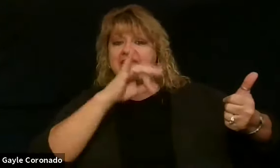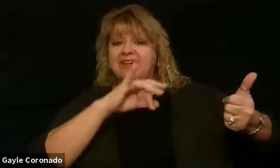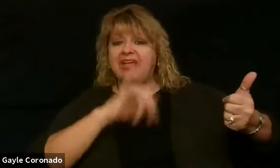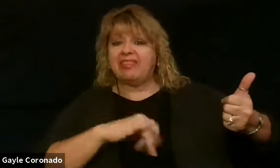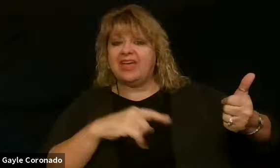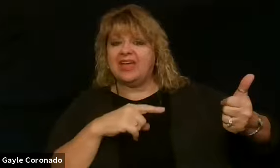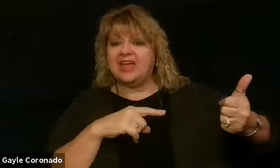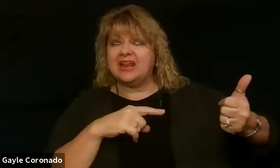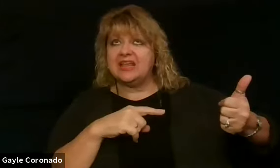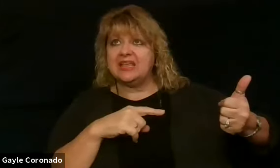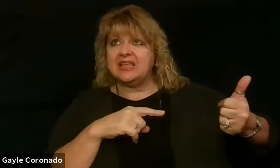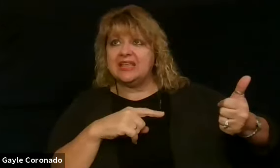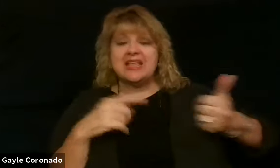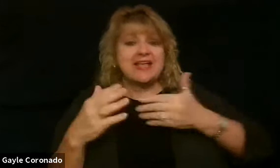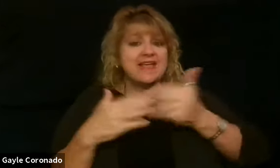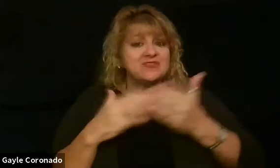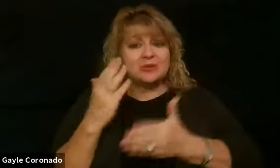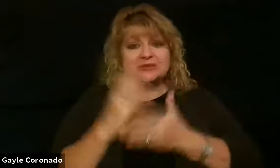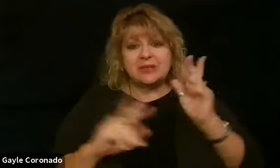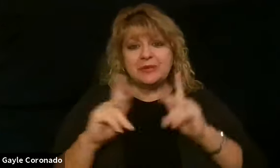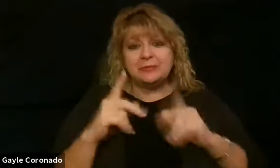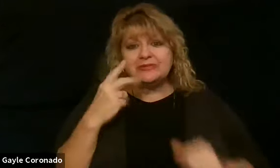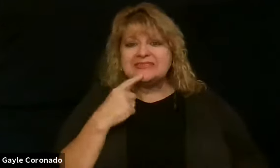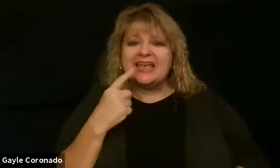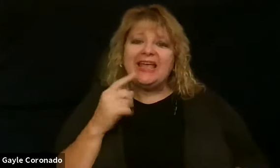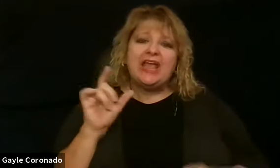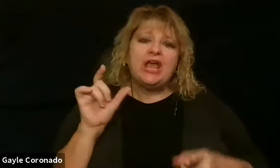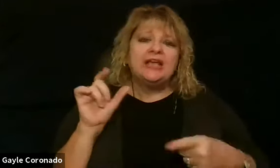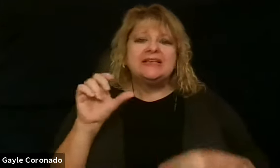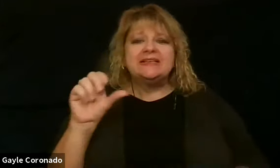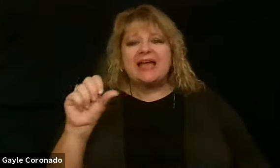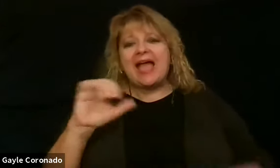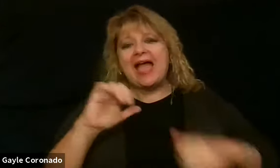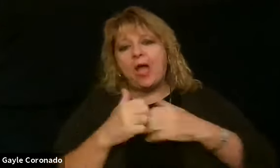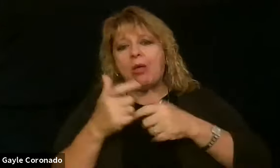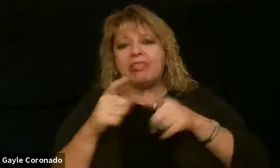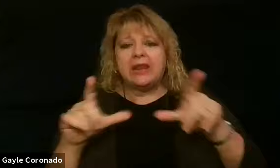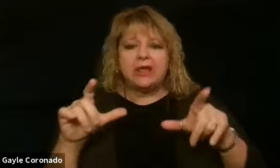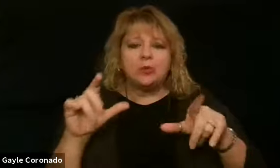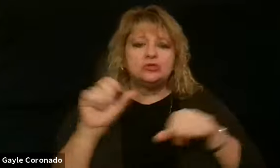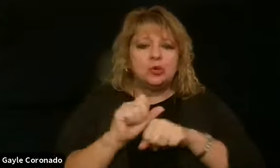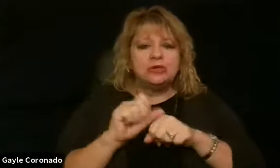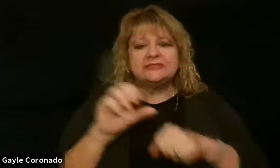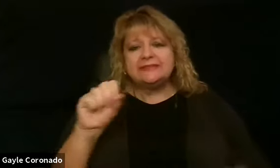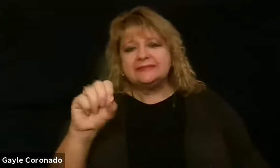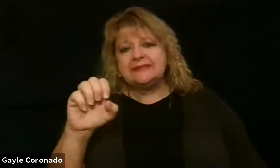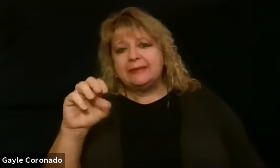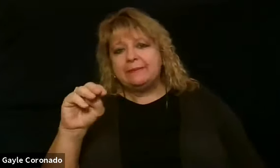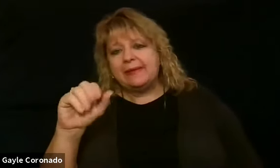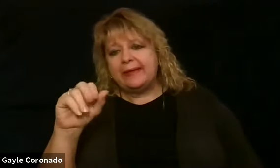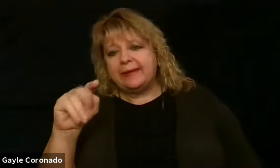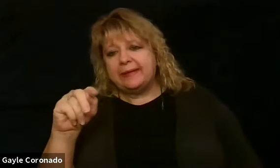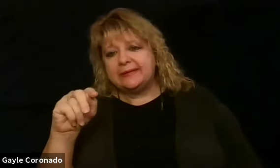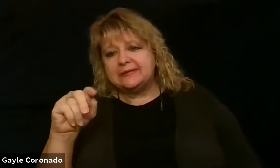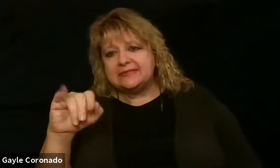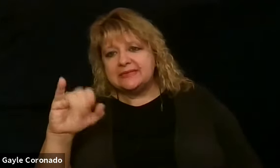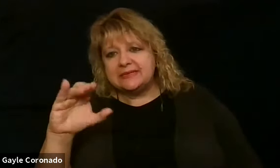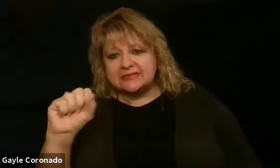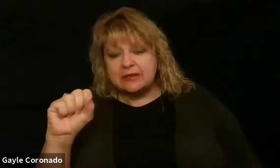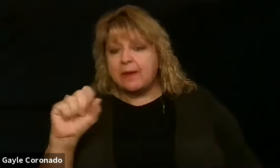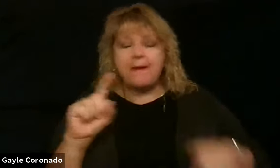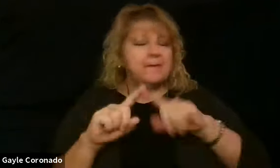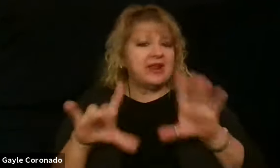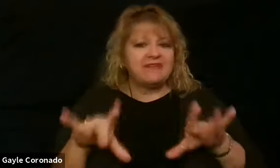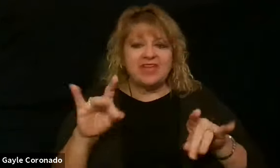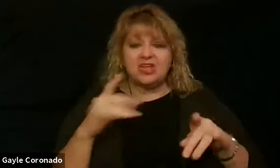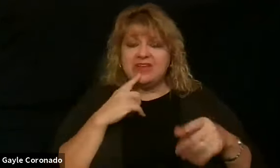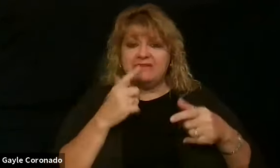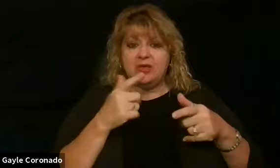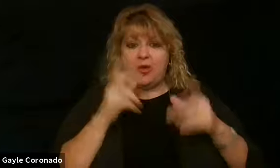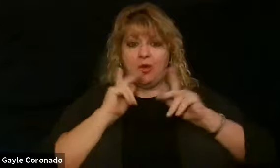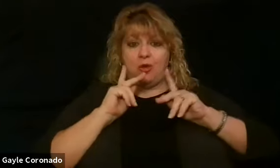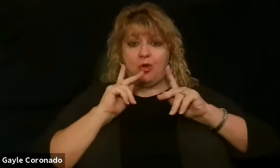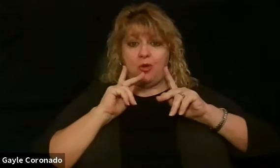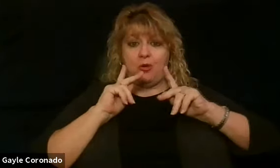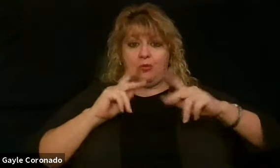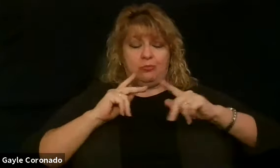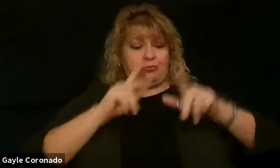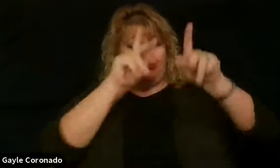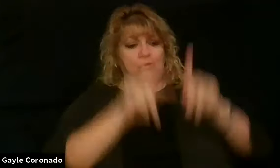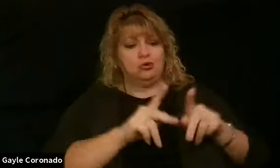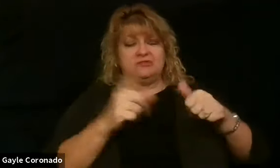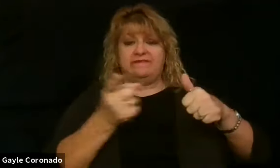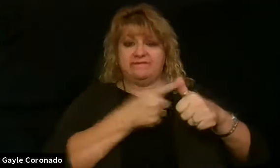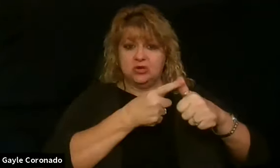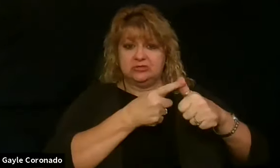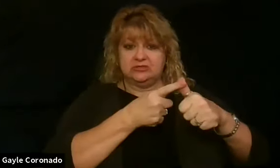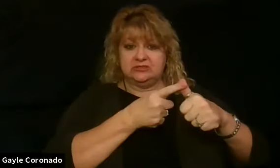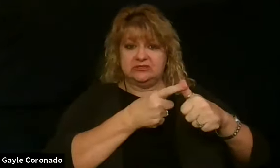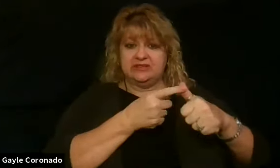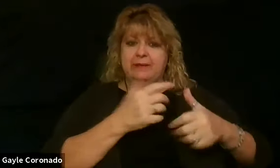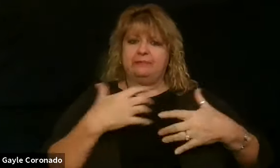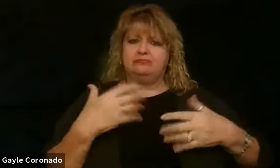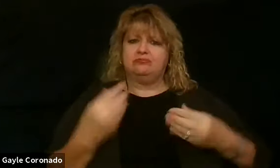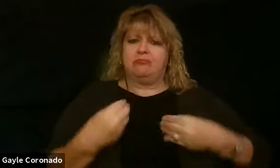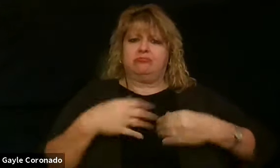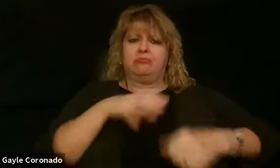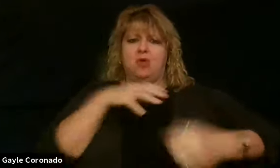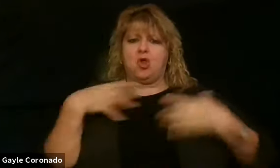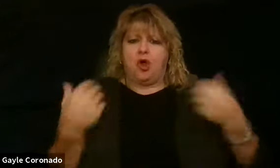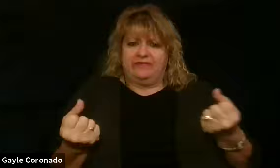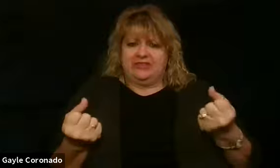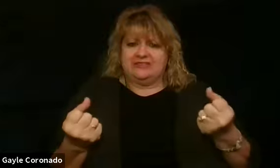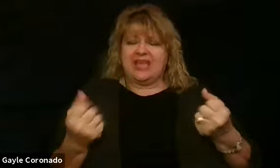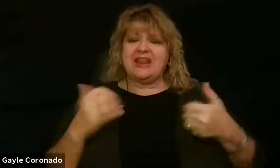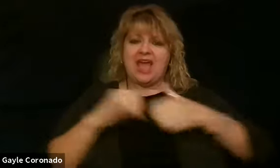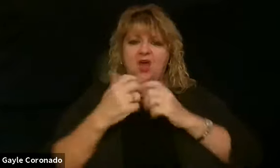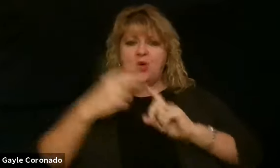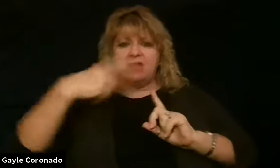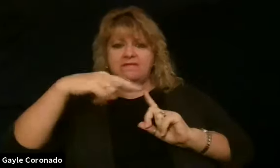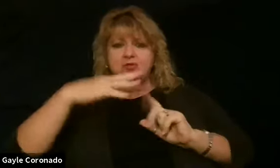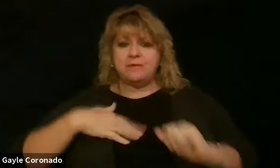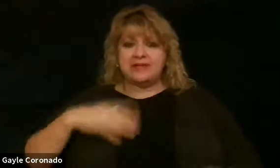Even though some people say it's semantics, I after using it and learning to use it effectively I find that it really helped to build my confidence and improve the way I think about mood disability.